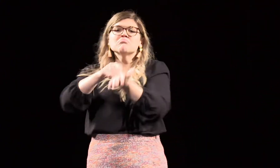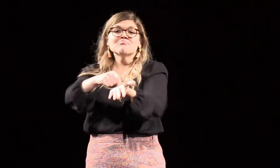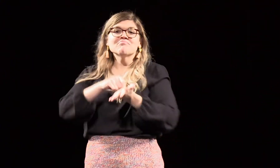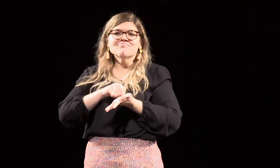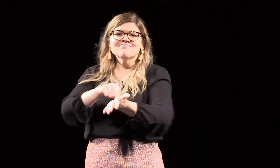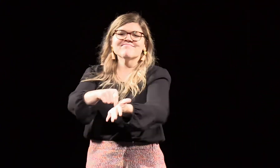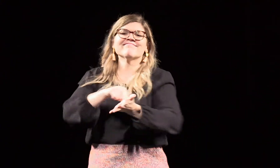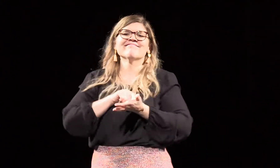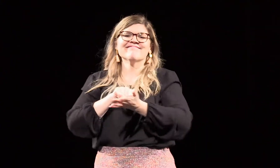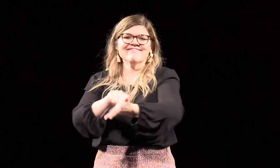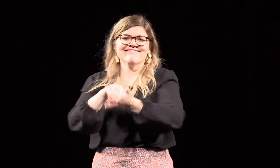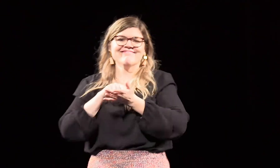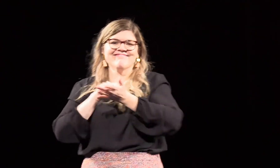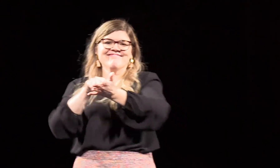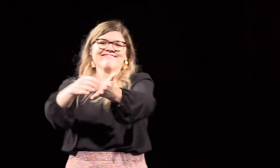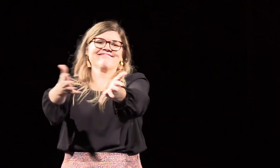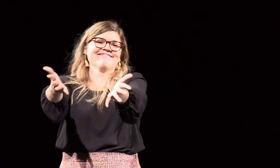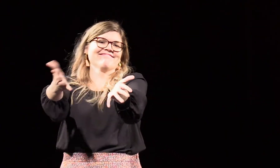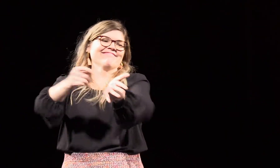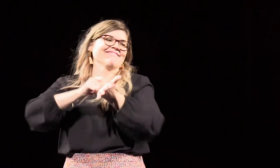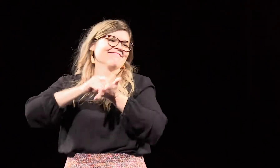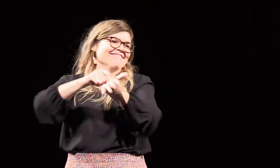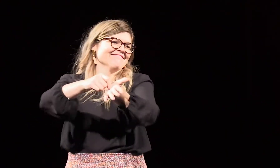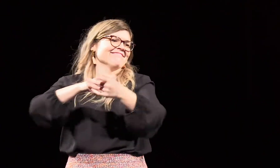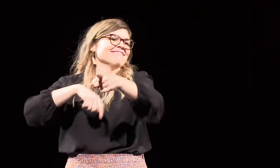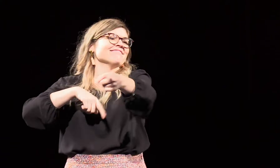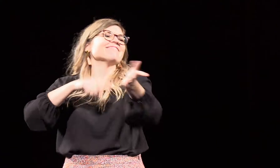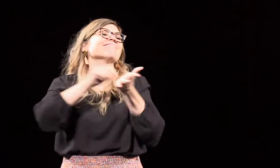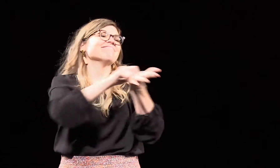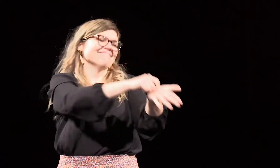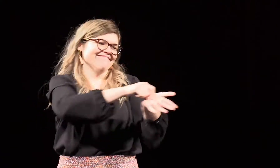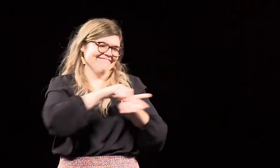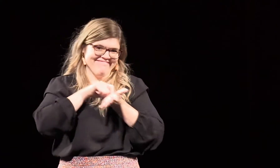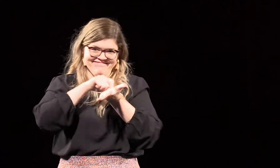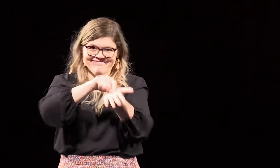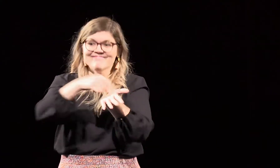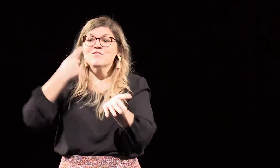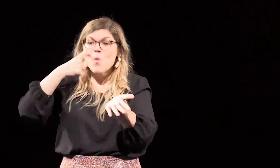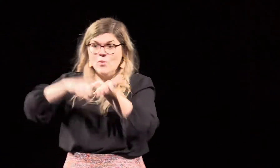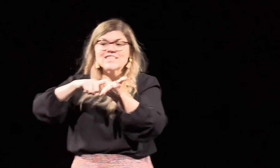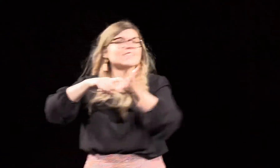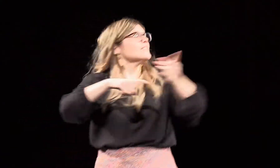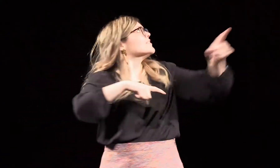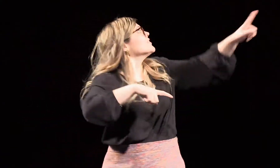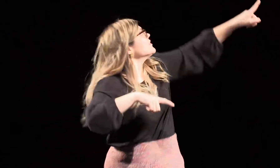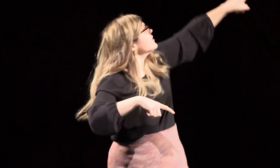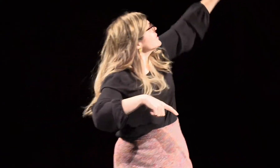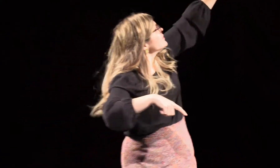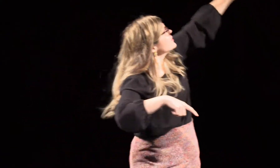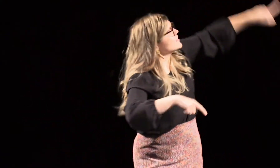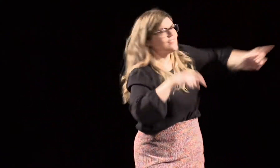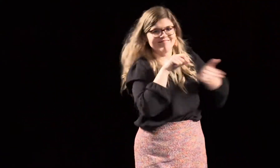A journal, yep. A journal. Writing back and forth. Exactly.